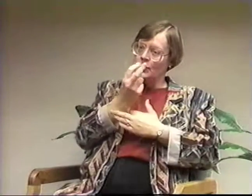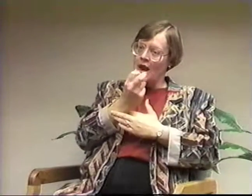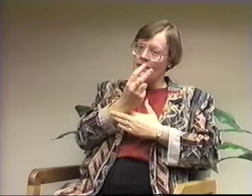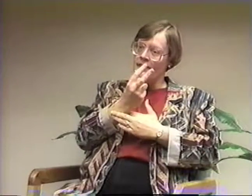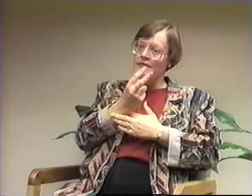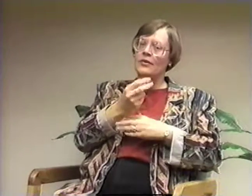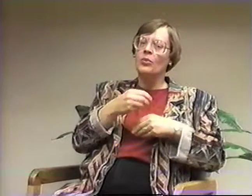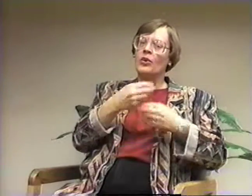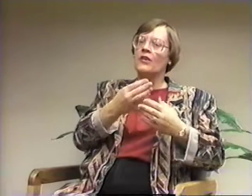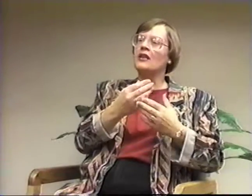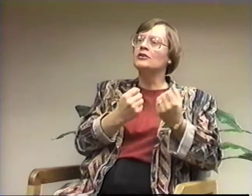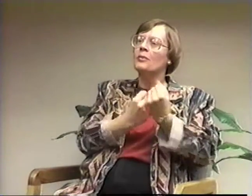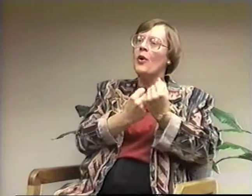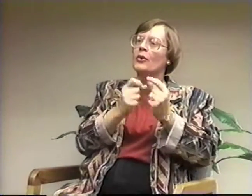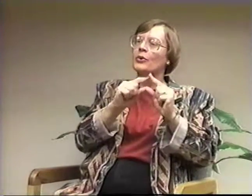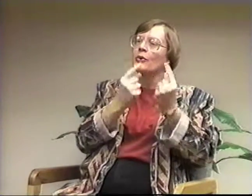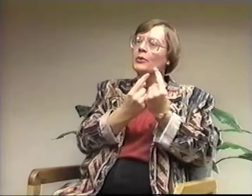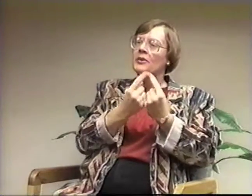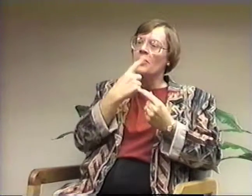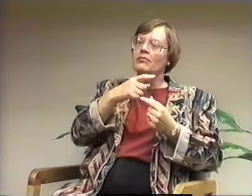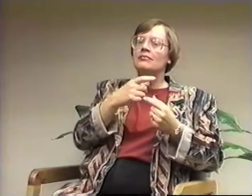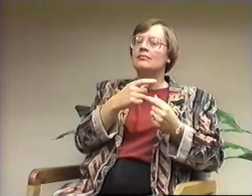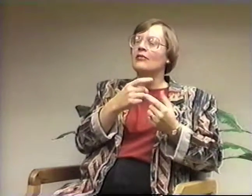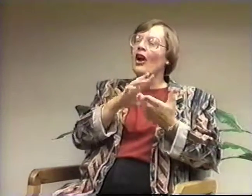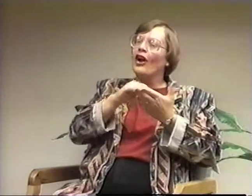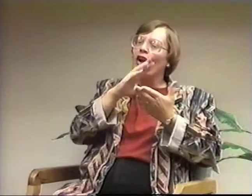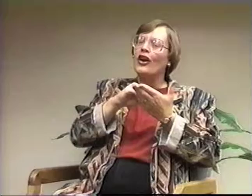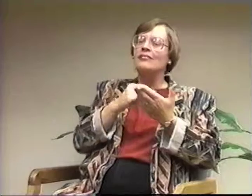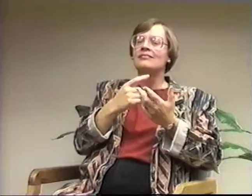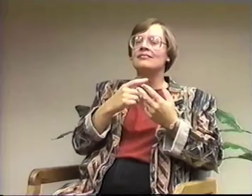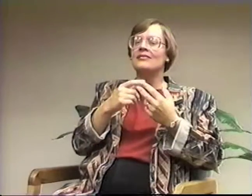with hearing kids ages 6-12 to provide support groups for them